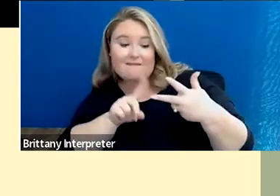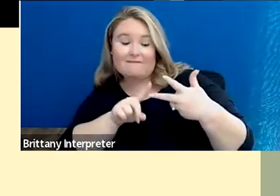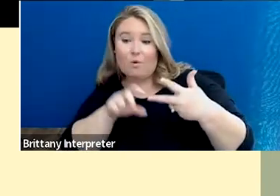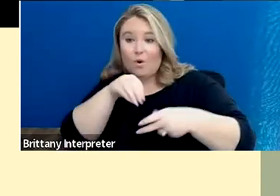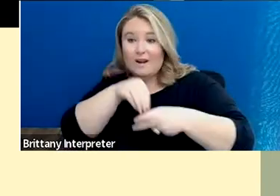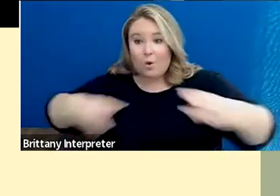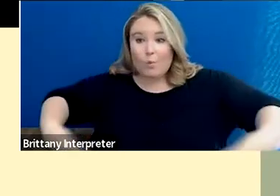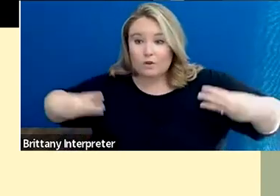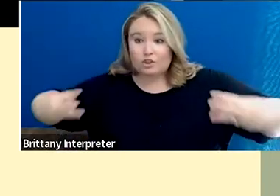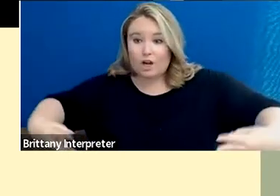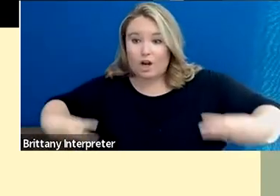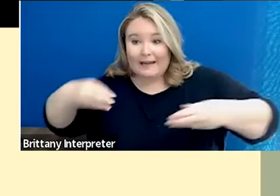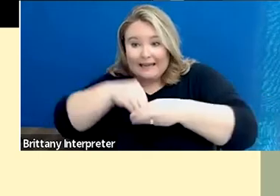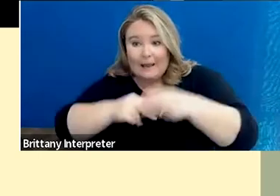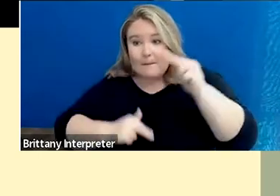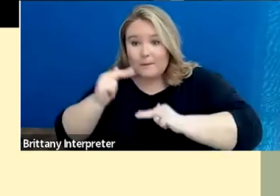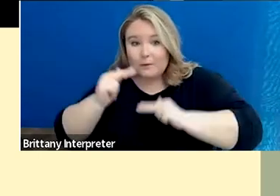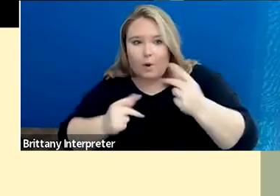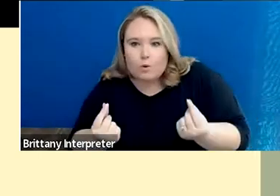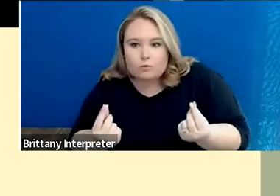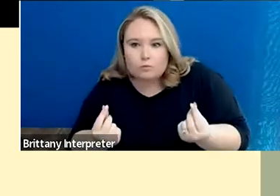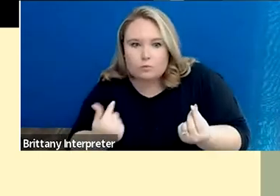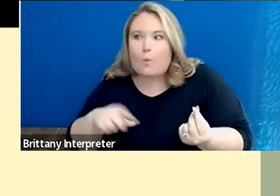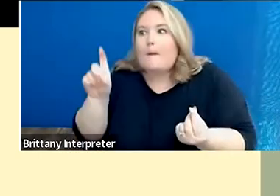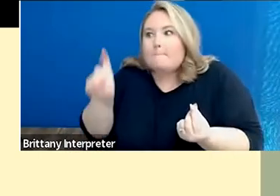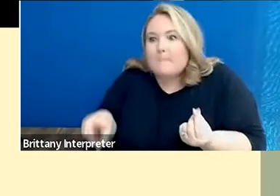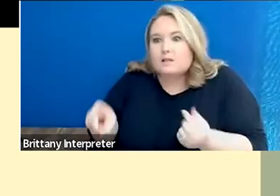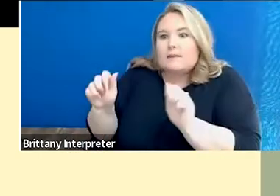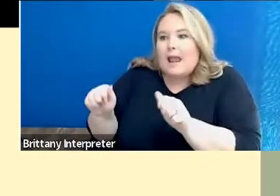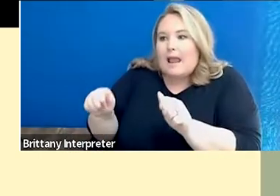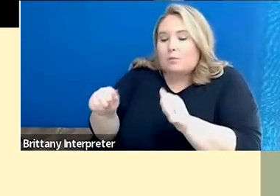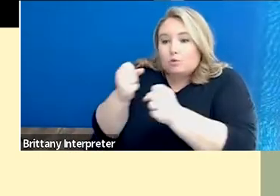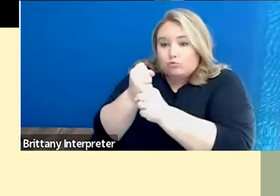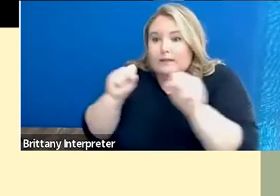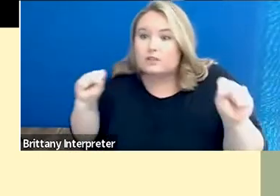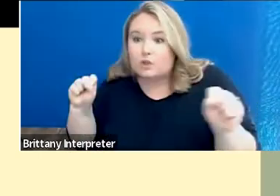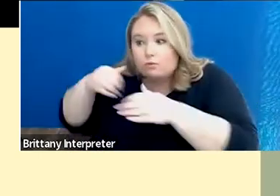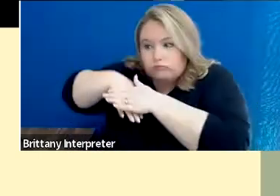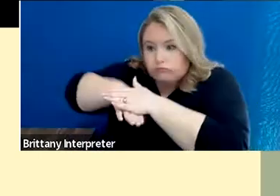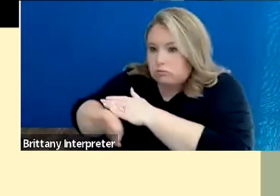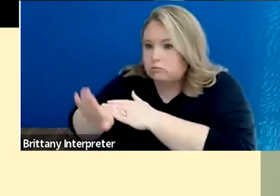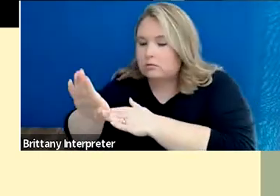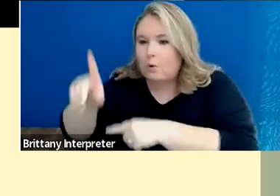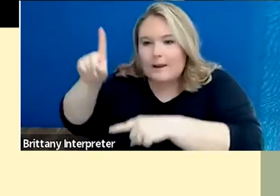What do we do? We have to be able to rescue that person properly. We cannot let them sit there in rubble or underneath rubble.